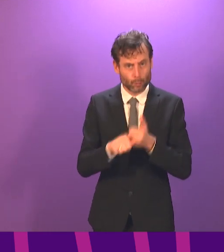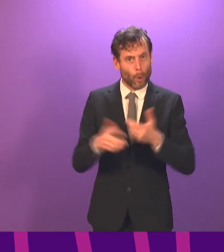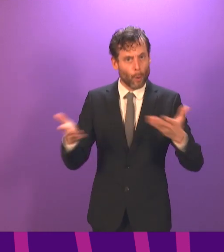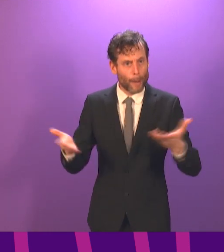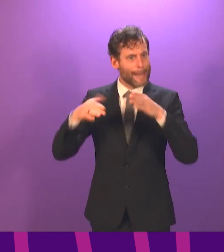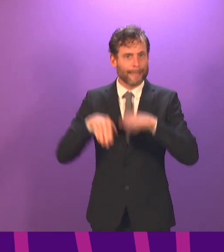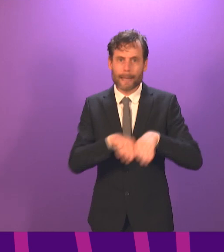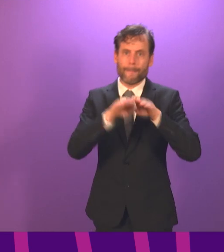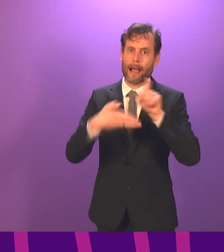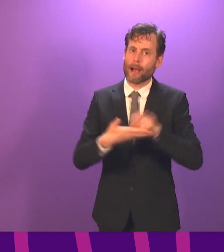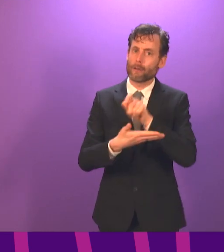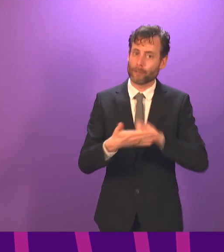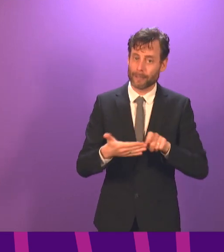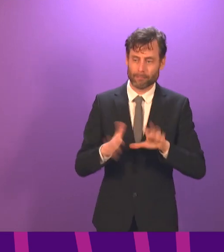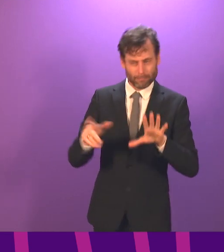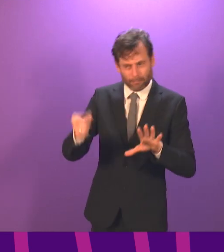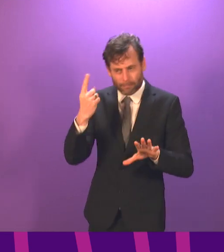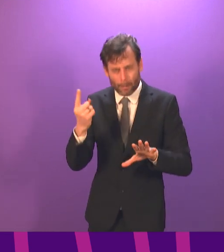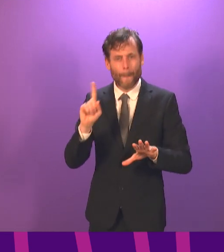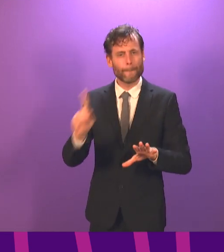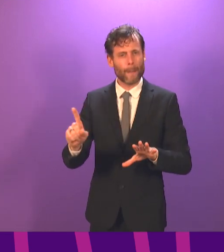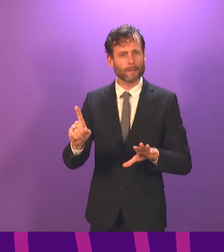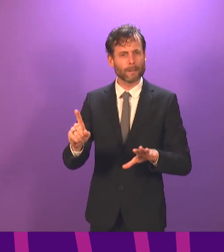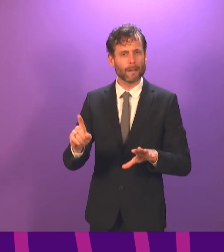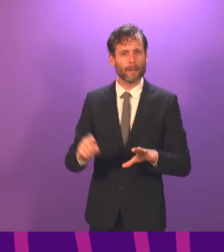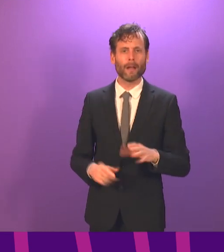I know that the minister appreciates that. Does he accept that giving the green light to any form